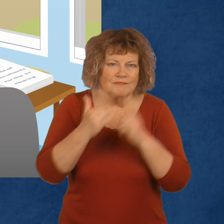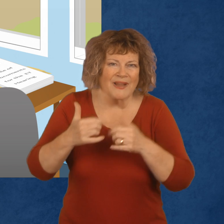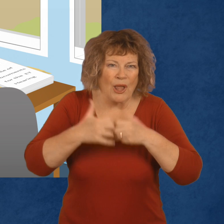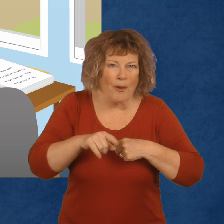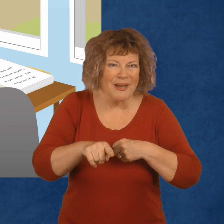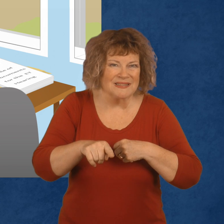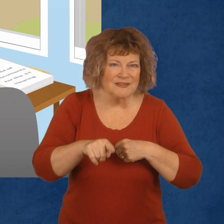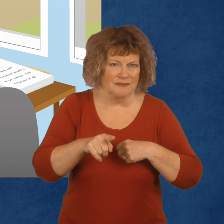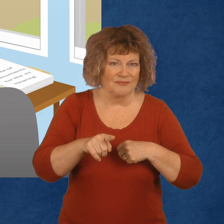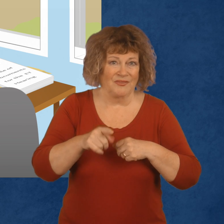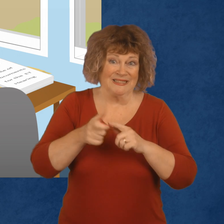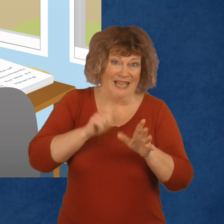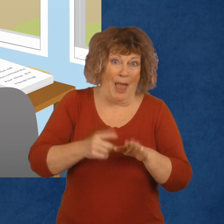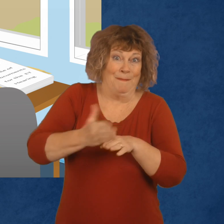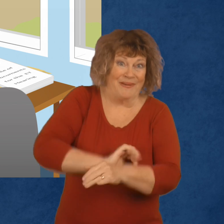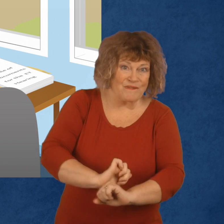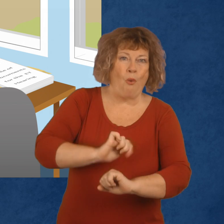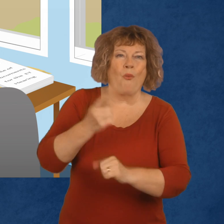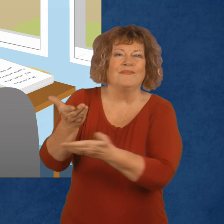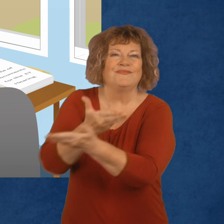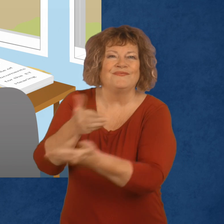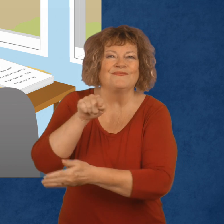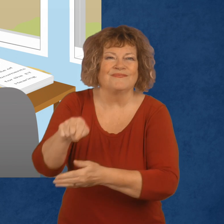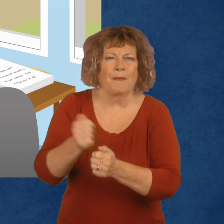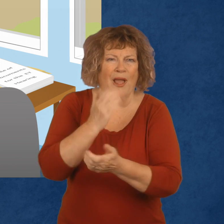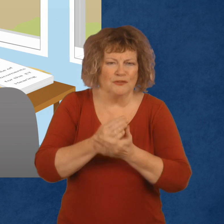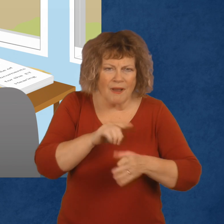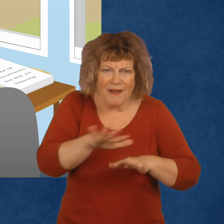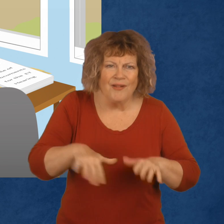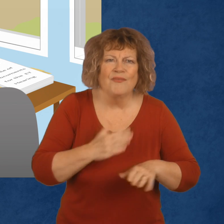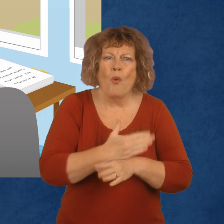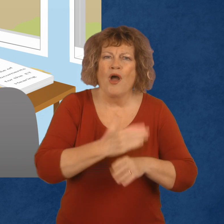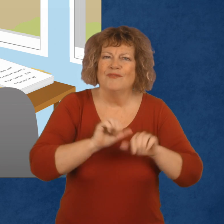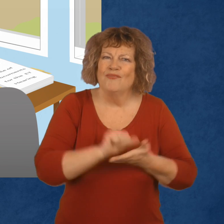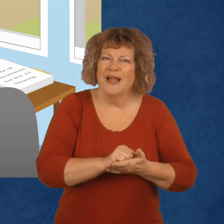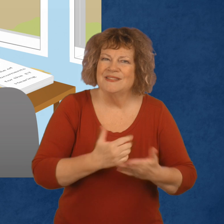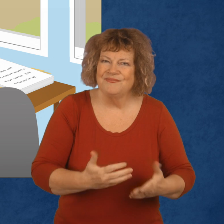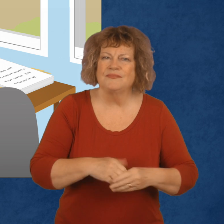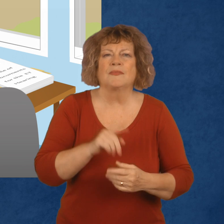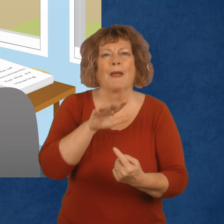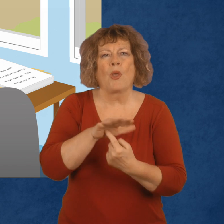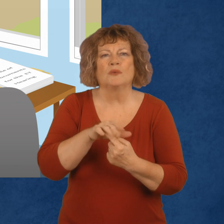before the day of your hearing to make sure it works. This is especially important if it’s a computer or tablet